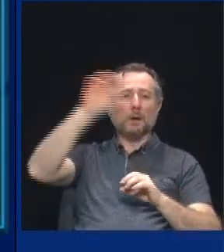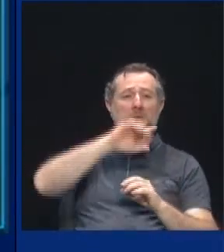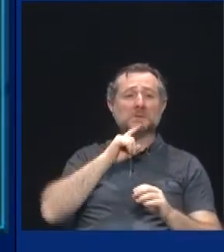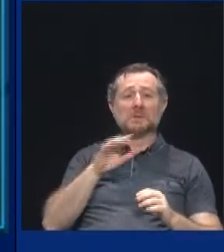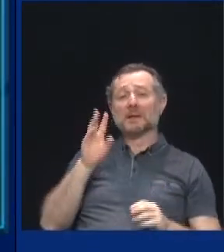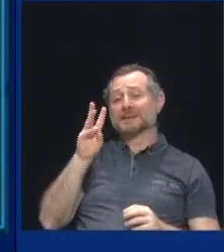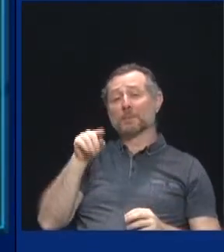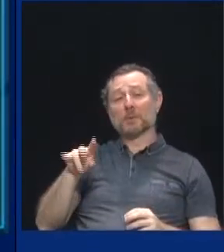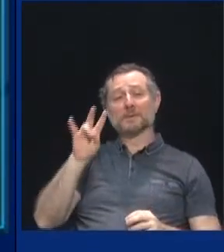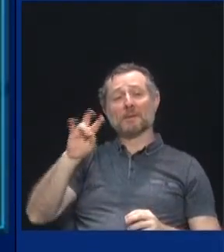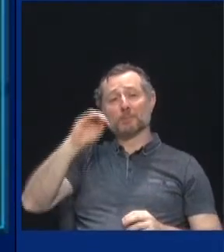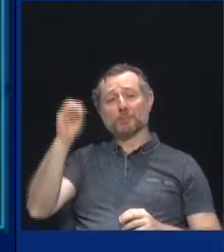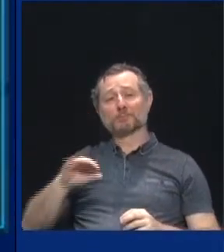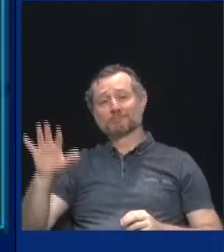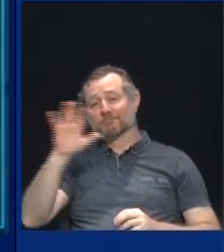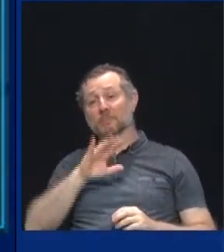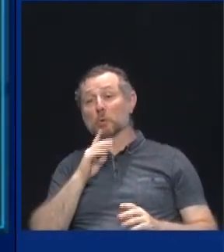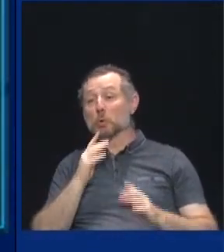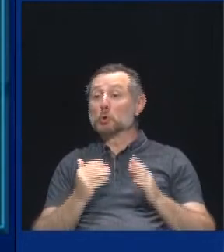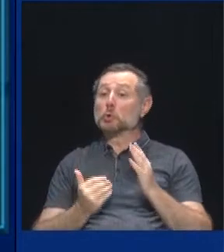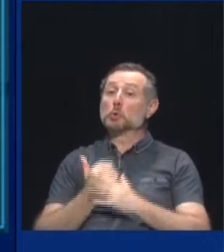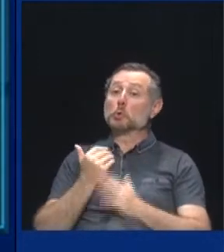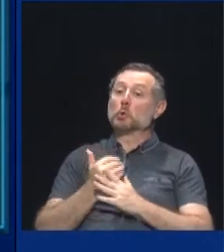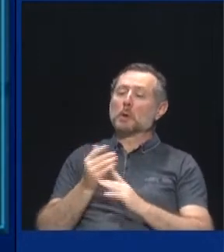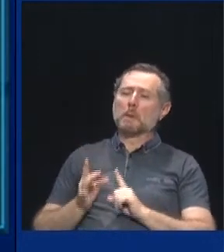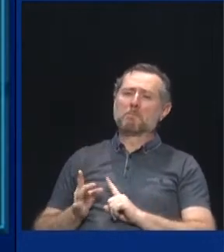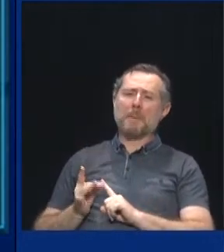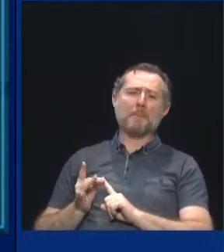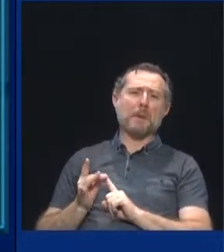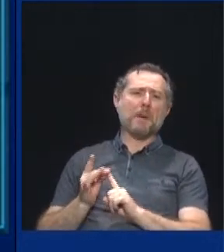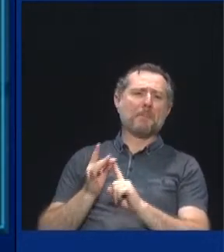117 ZIP CODES.